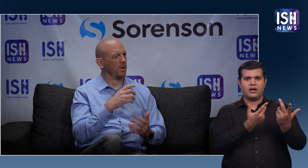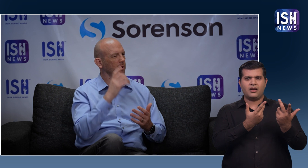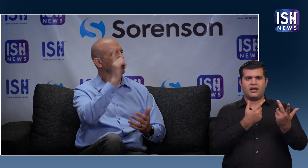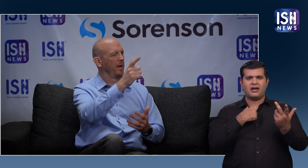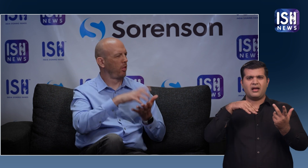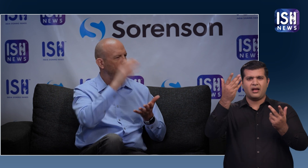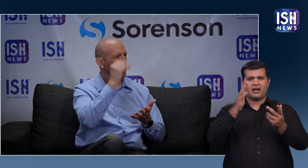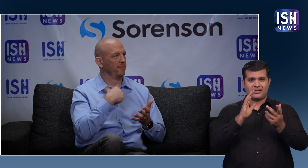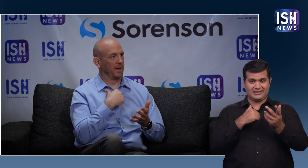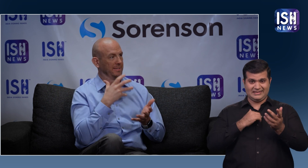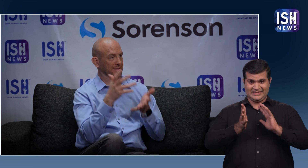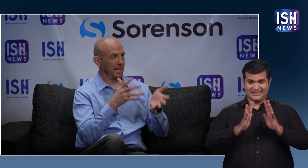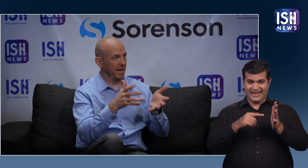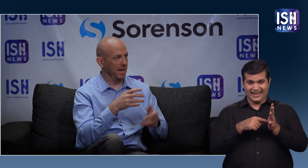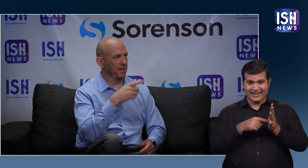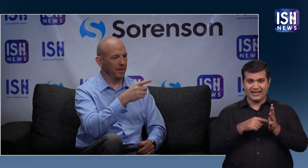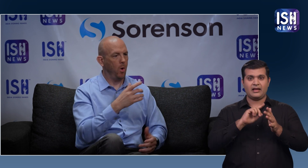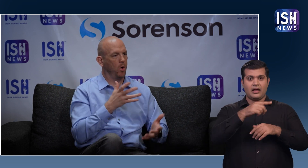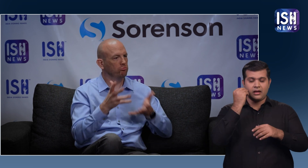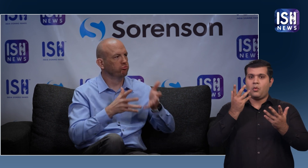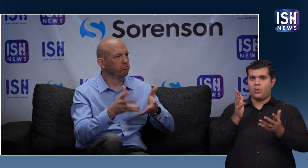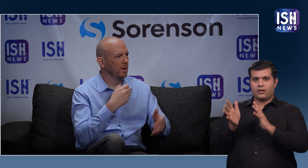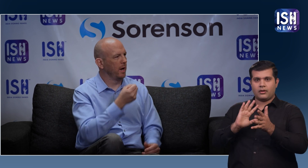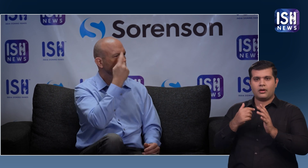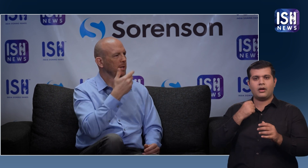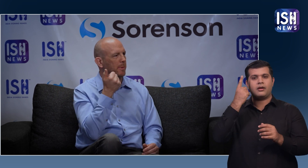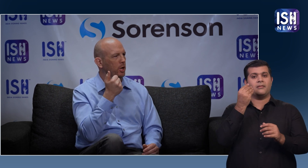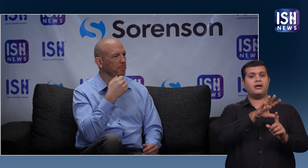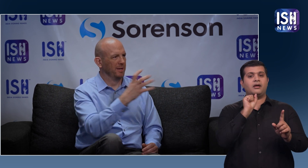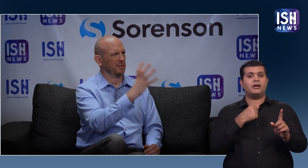Later I learned that when I used Sign Language, they signed and I understood better.